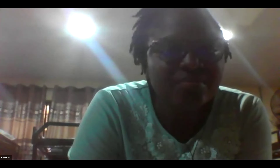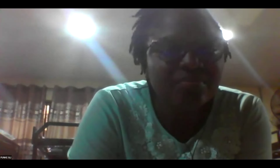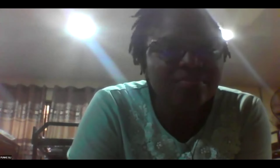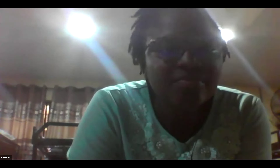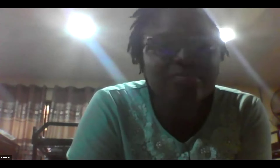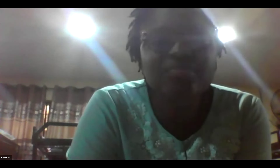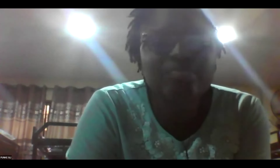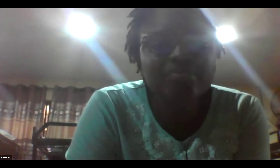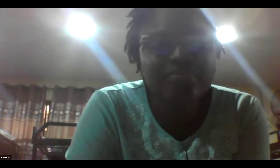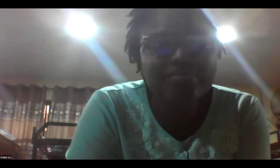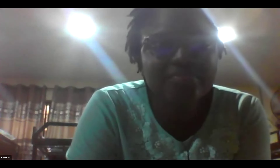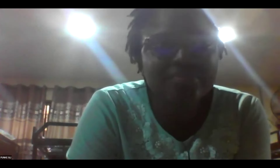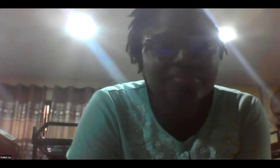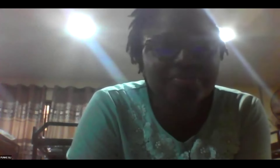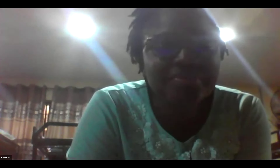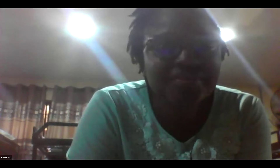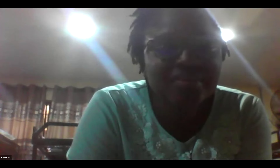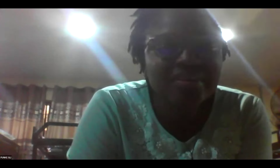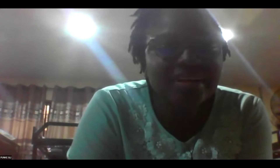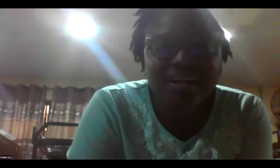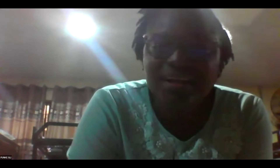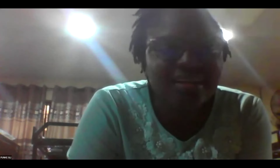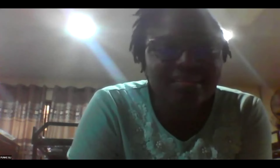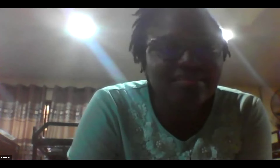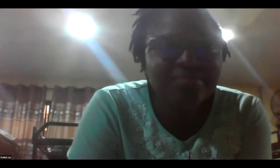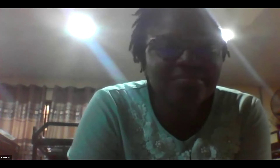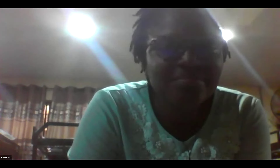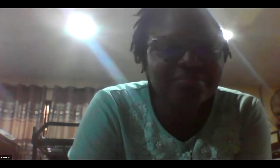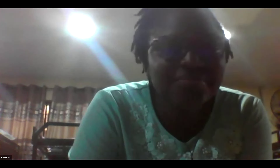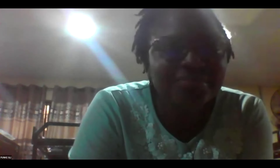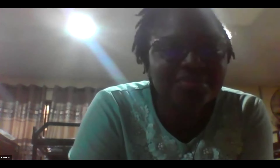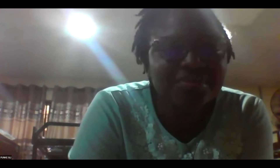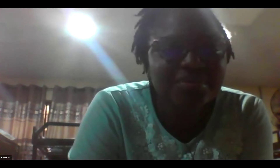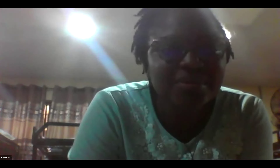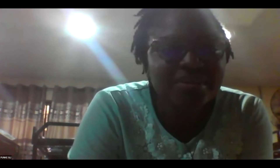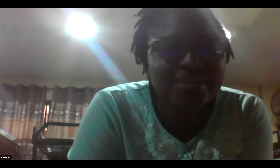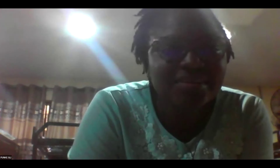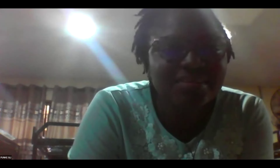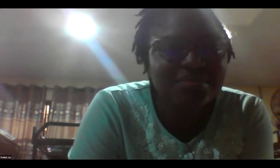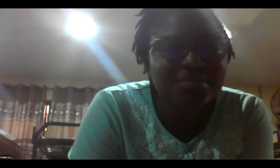Okay, Madam Funky, you can PIN up every one person who needs as well as okay, I think maybe that's okay.